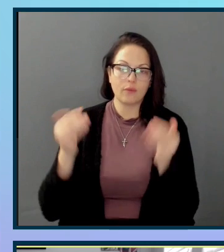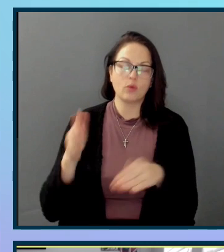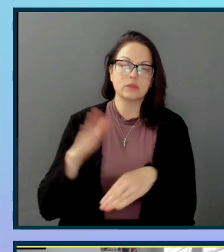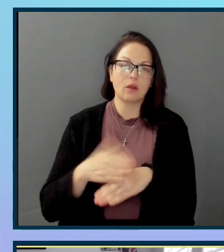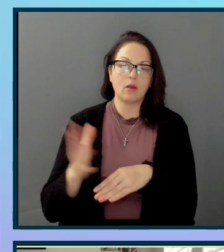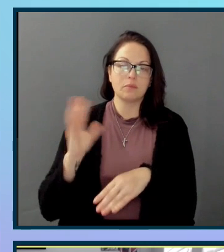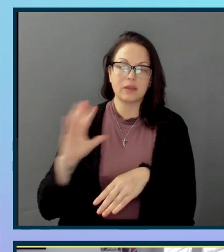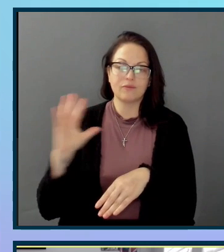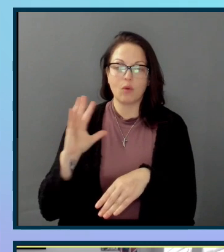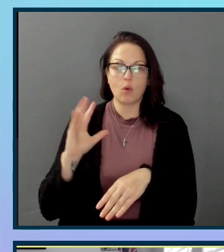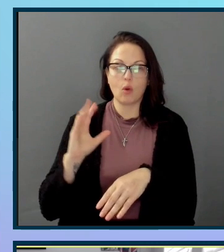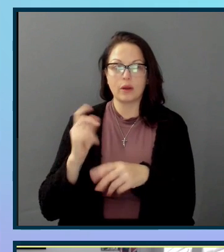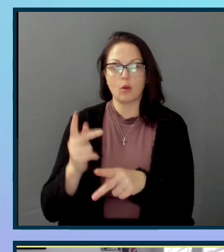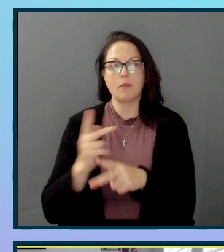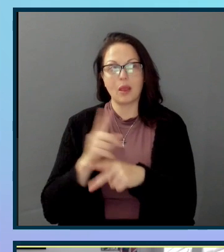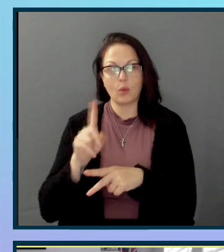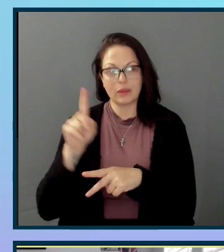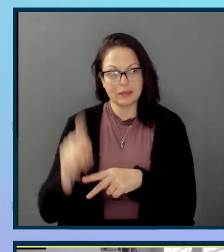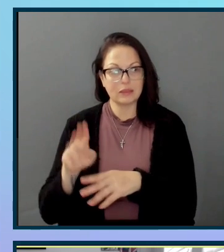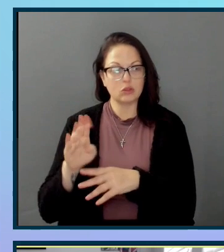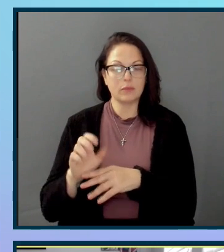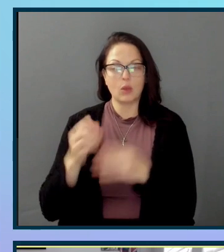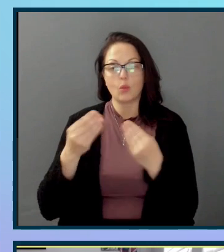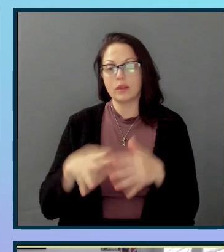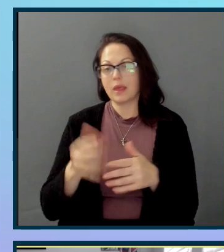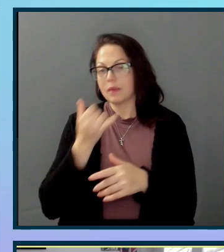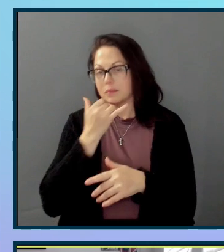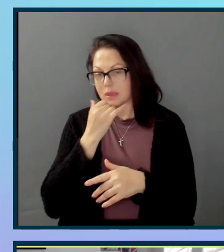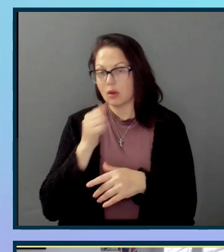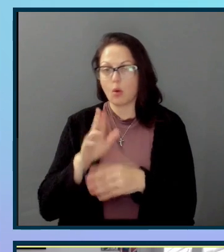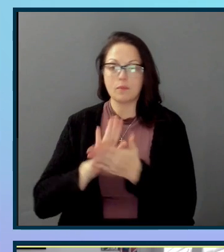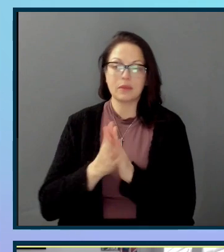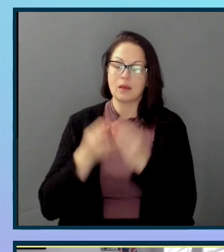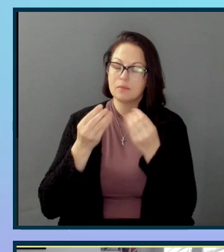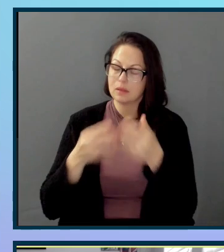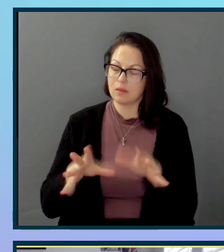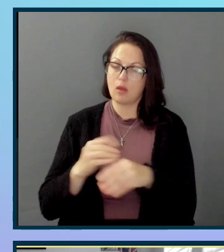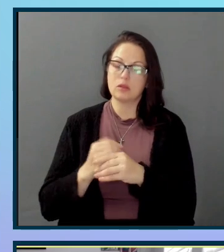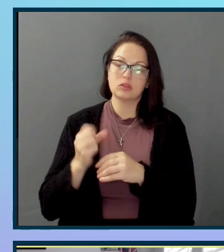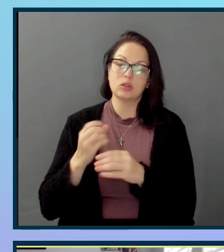and get back where they needed to be without making a mistake or becoming lost. So the patterns that are highlighted here